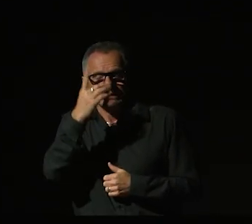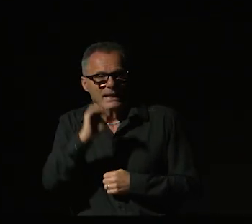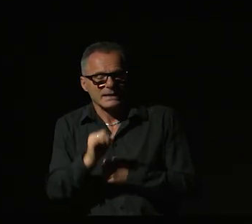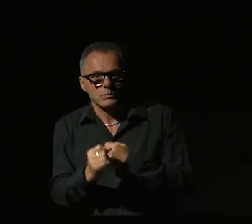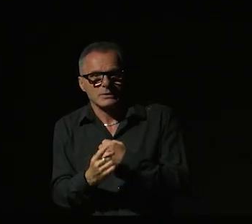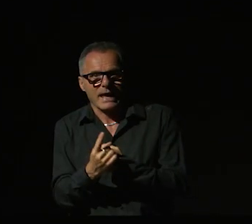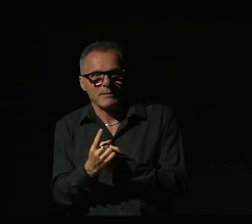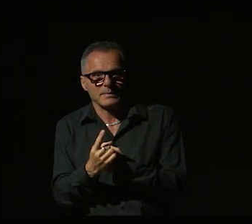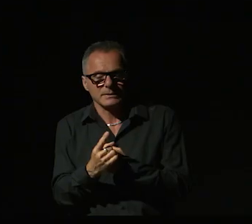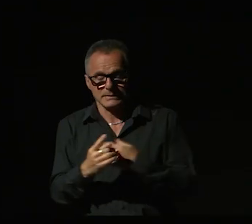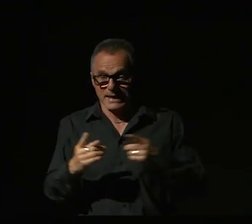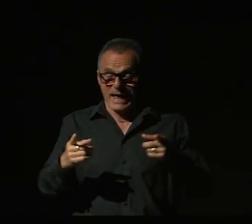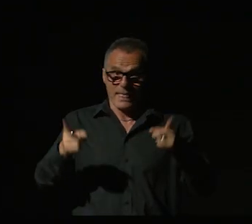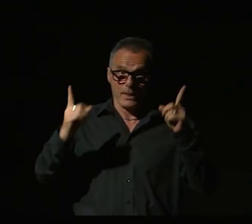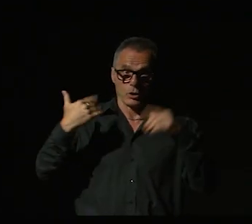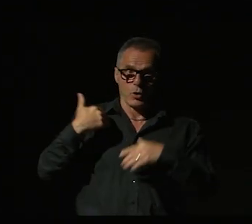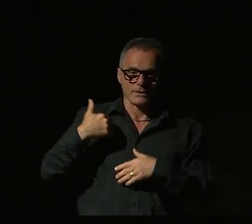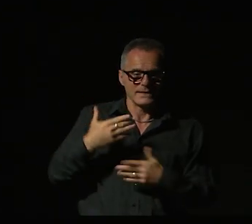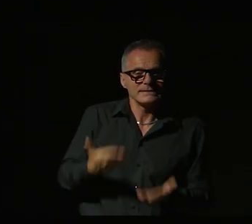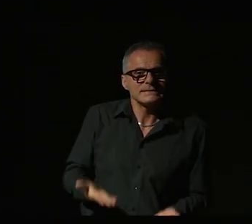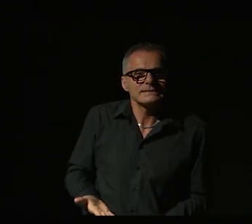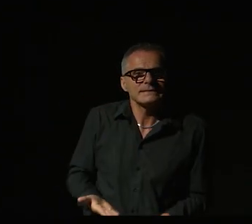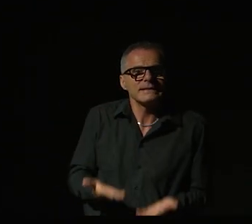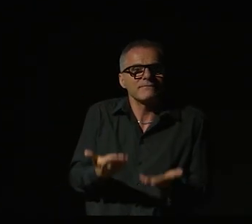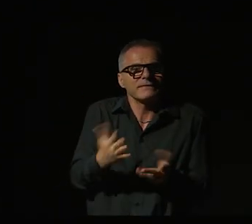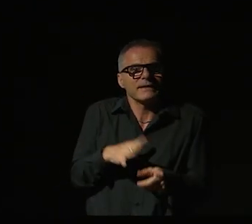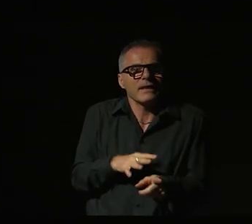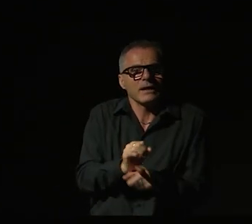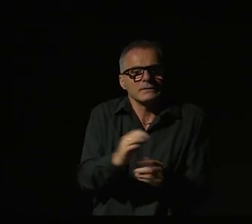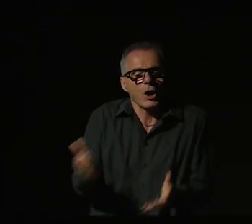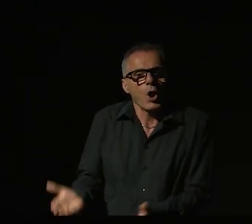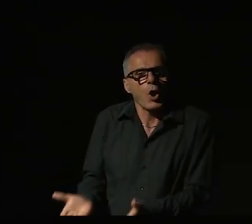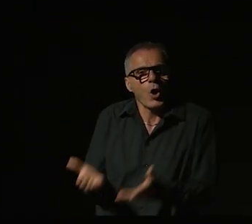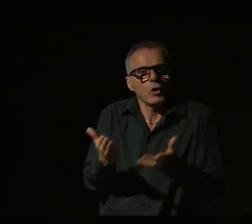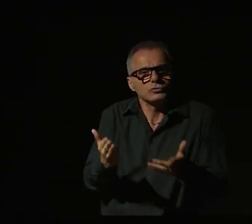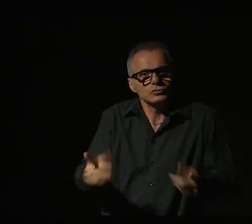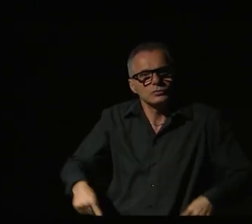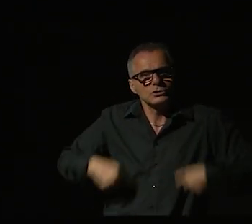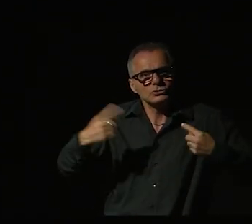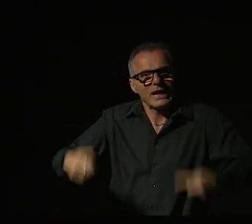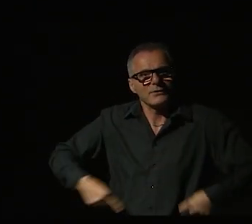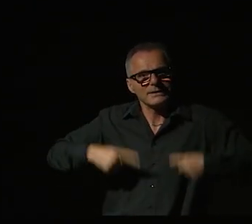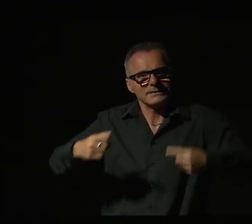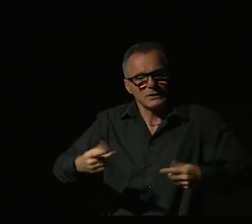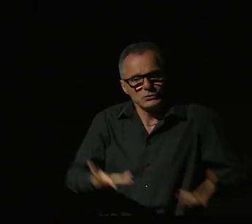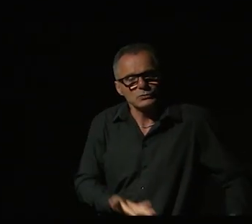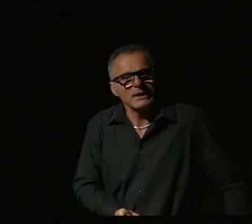and the goddess is lifting the young hunter onto her chariot to carry him off.